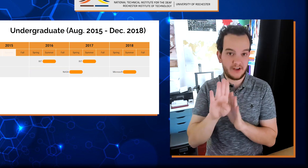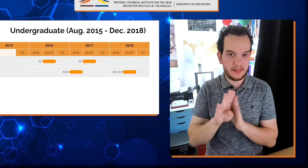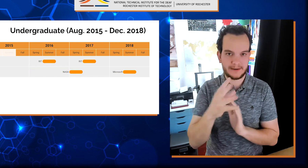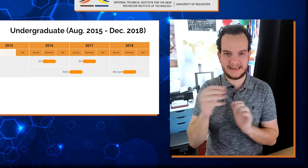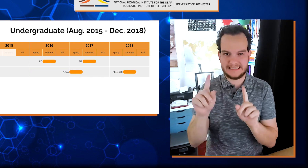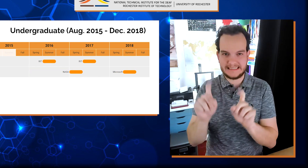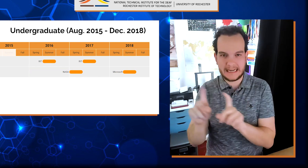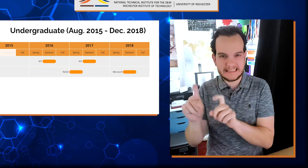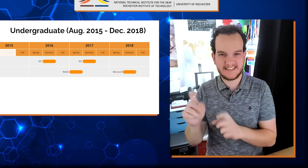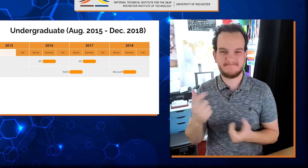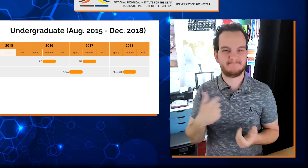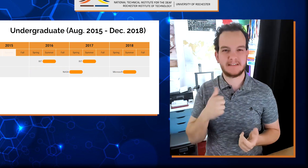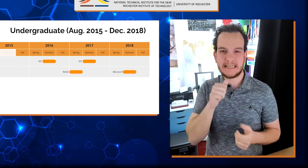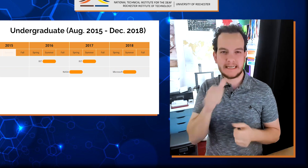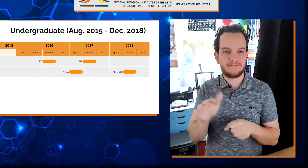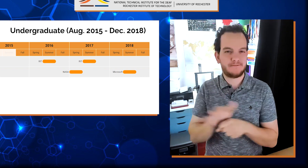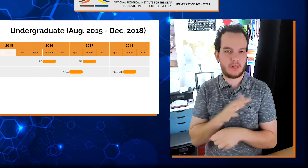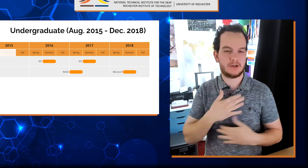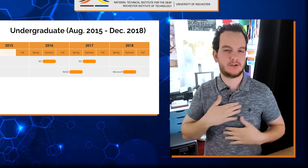for software development and testing,